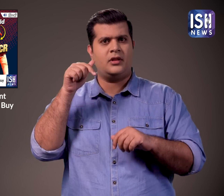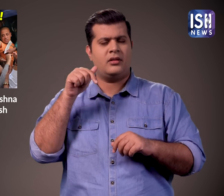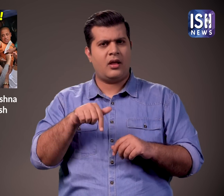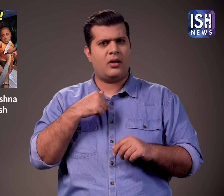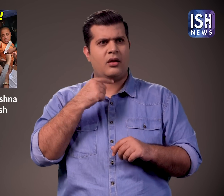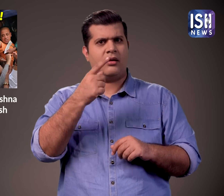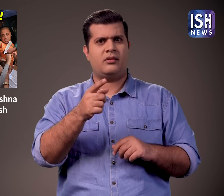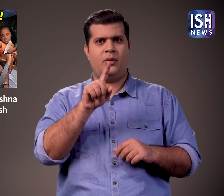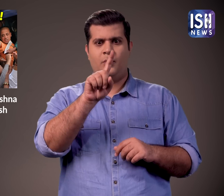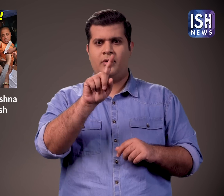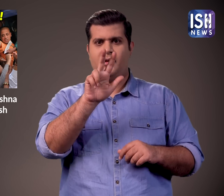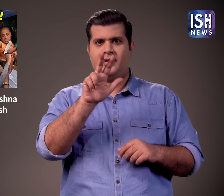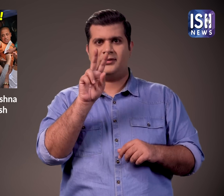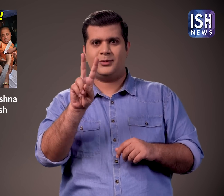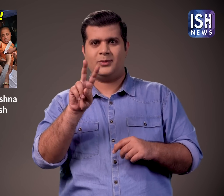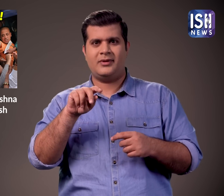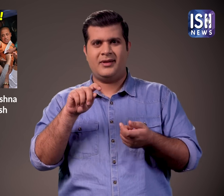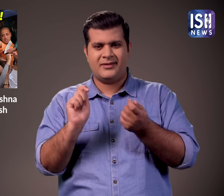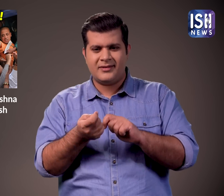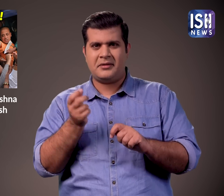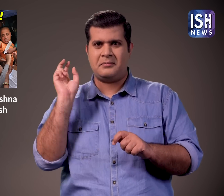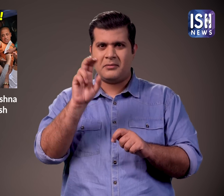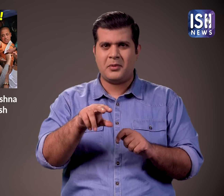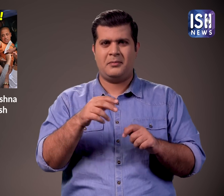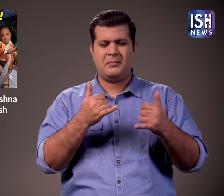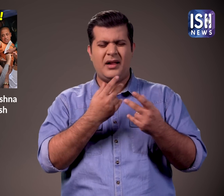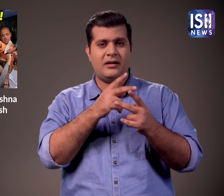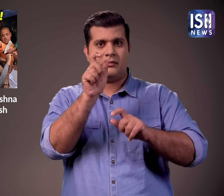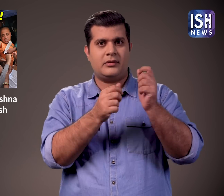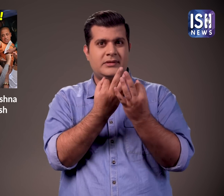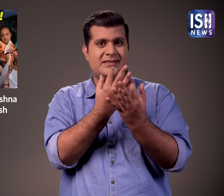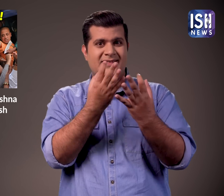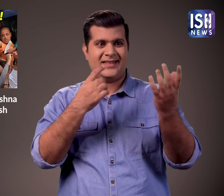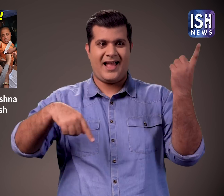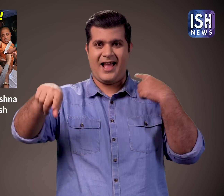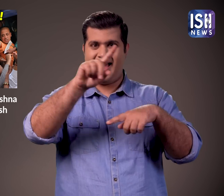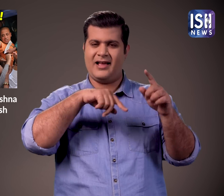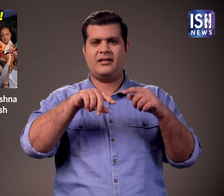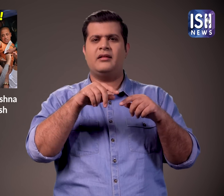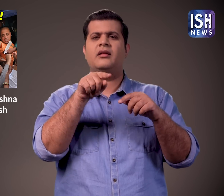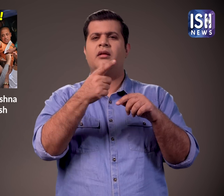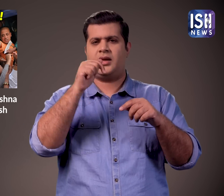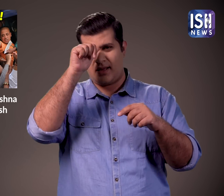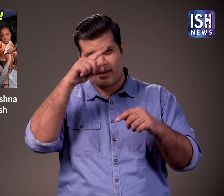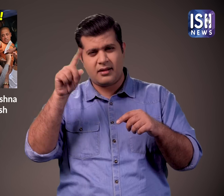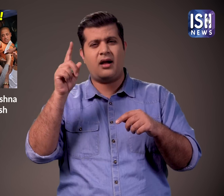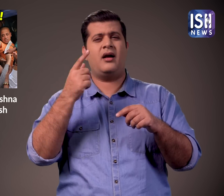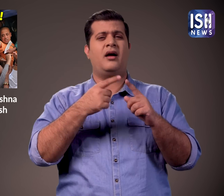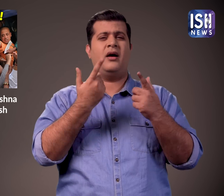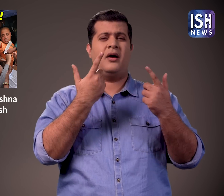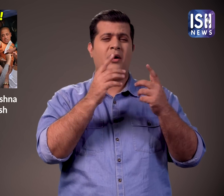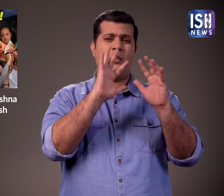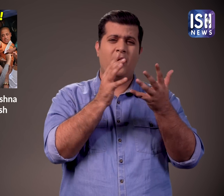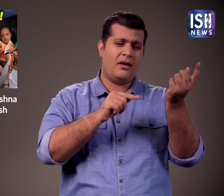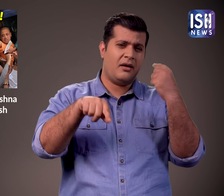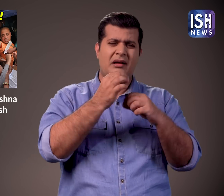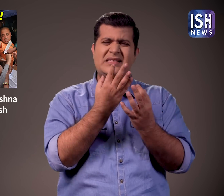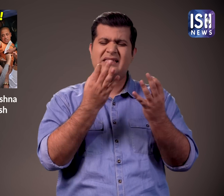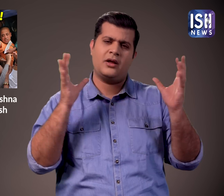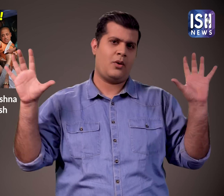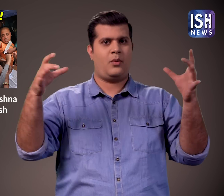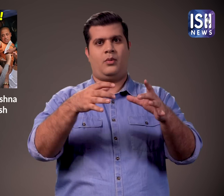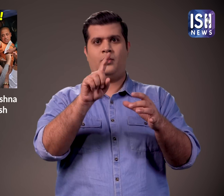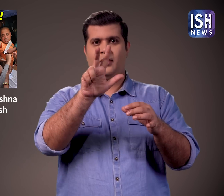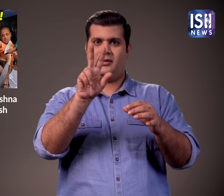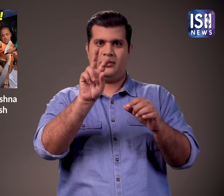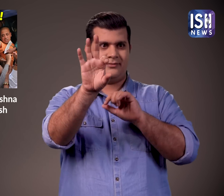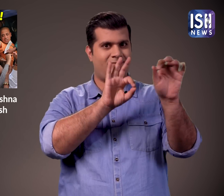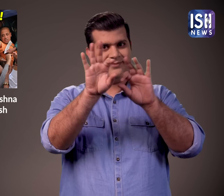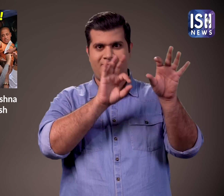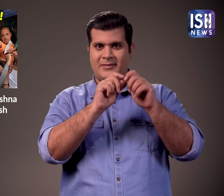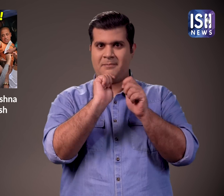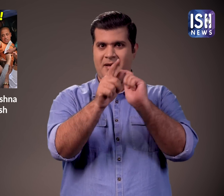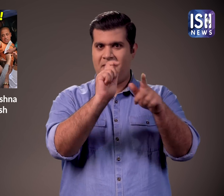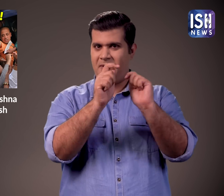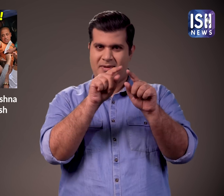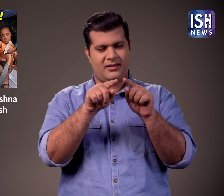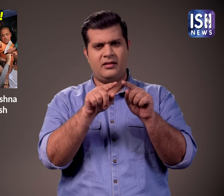182 players from across the world were auctioned for.